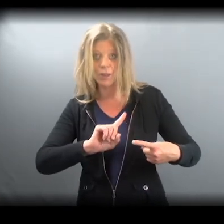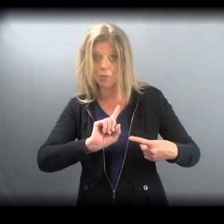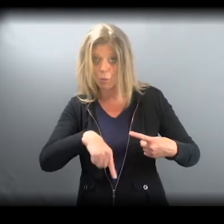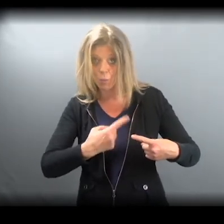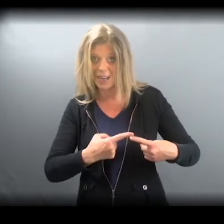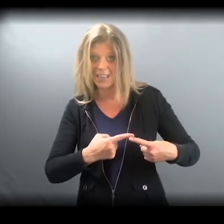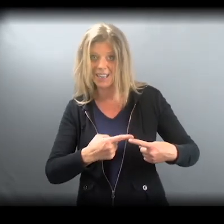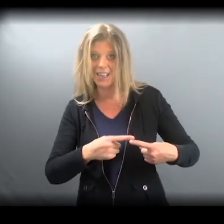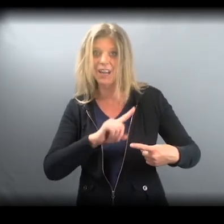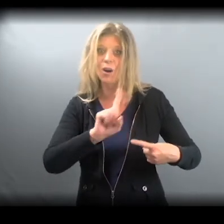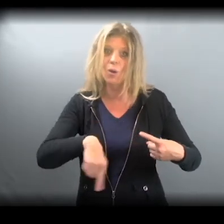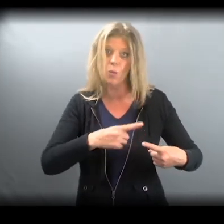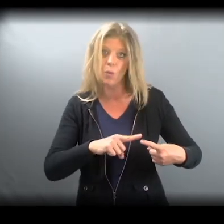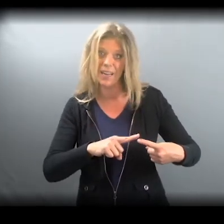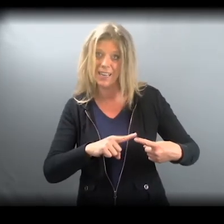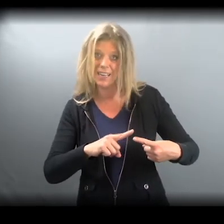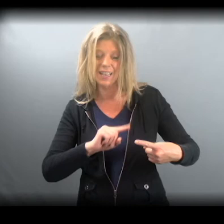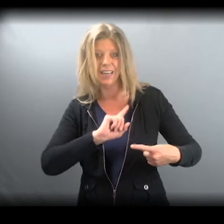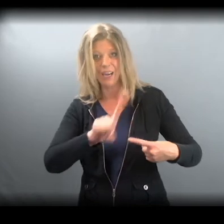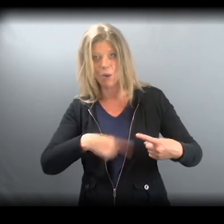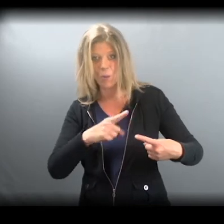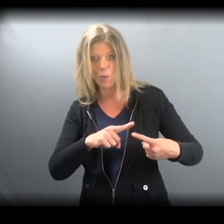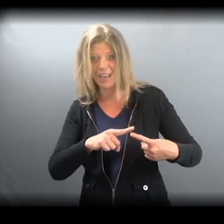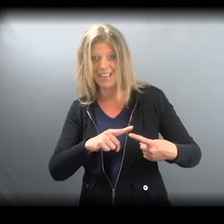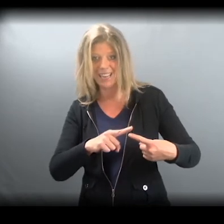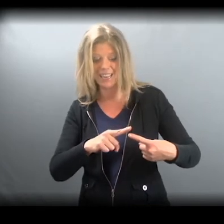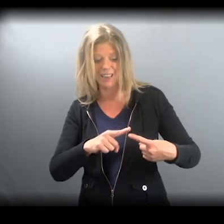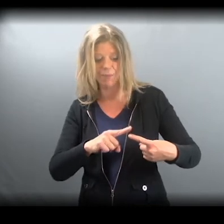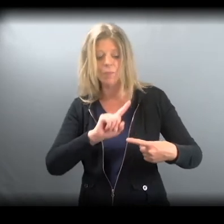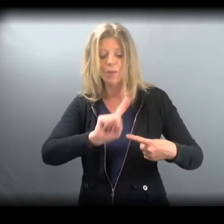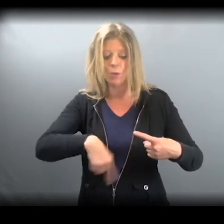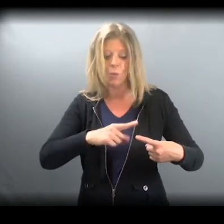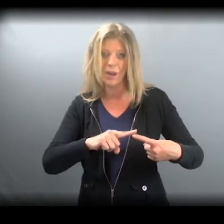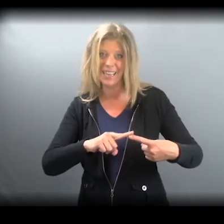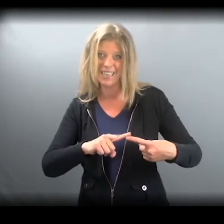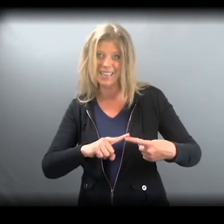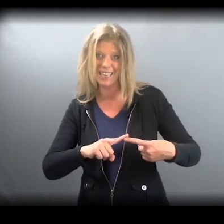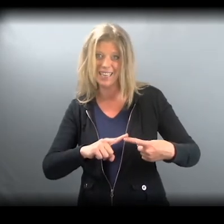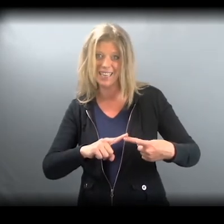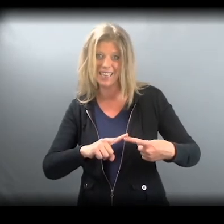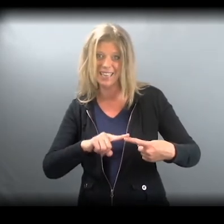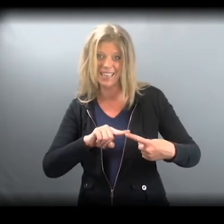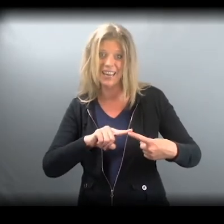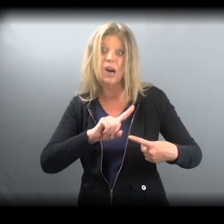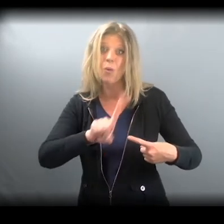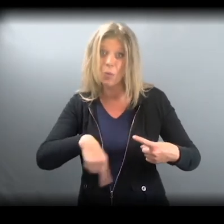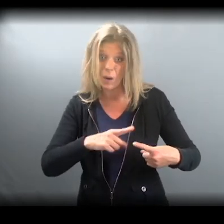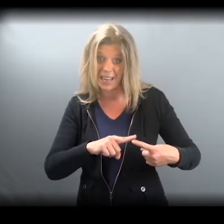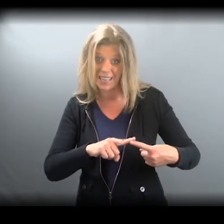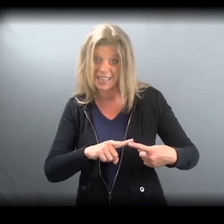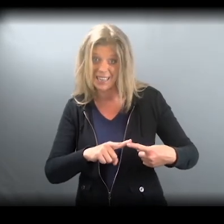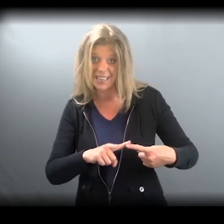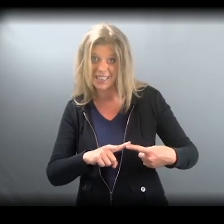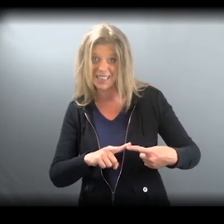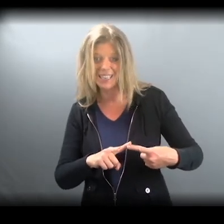WHEN